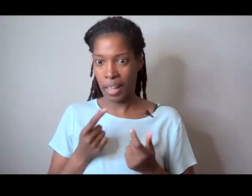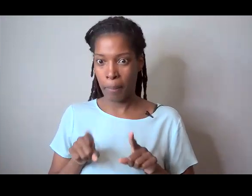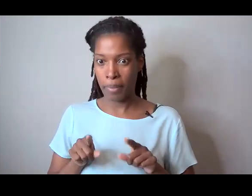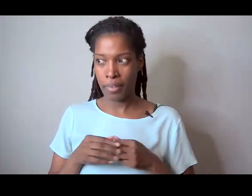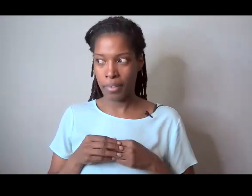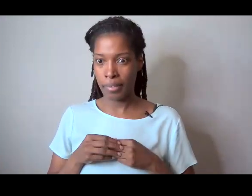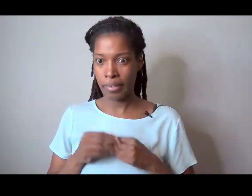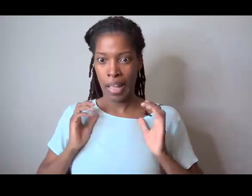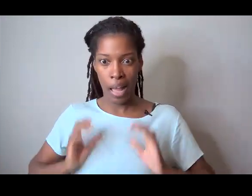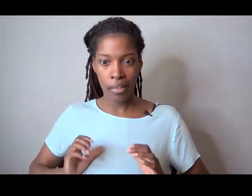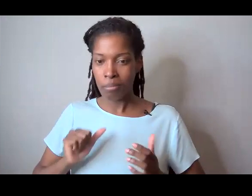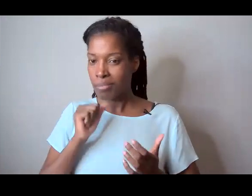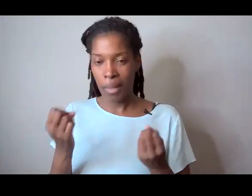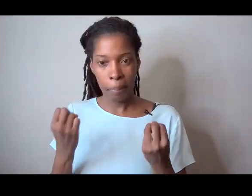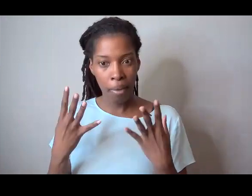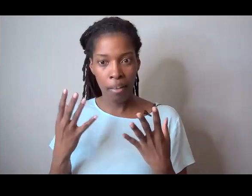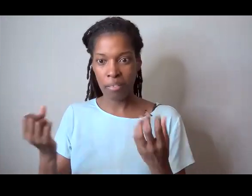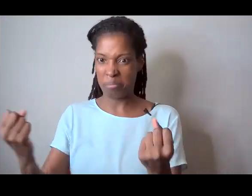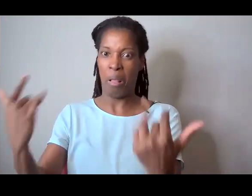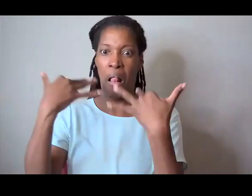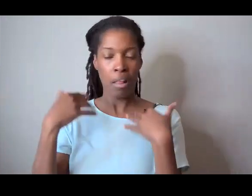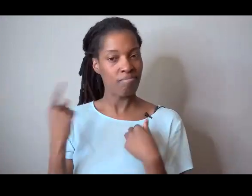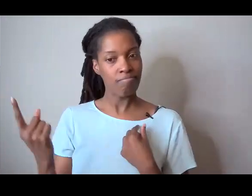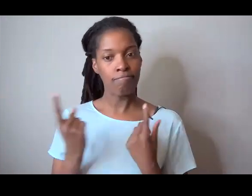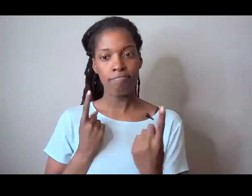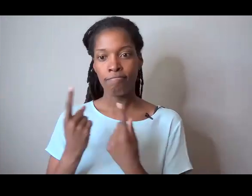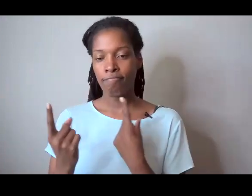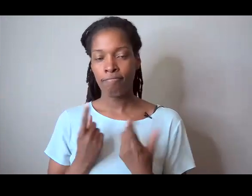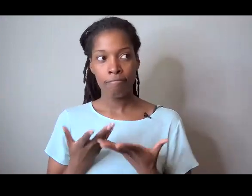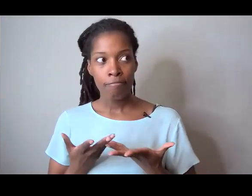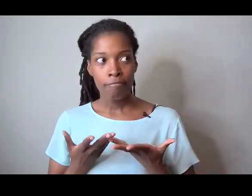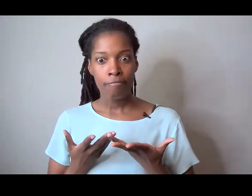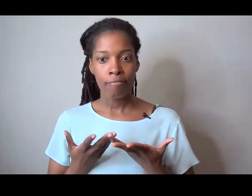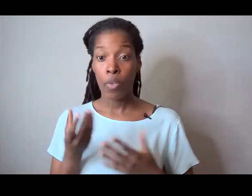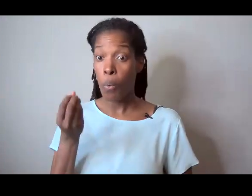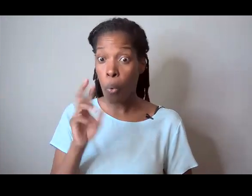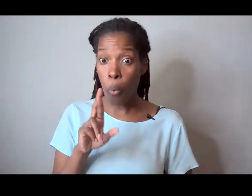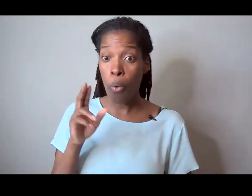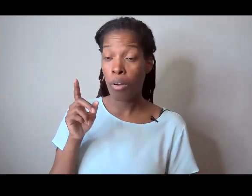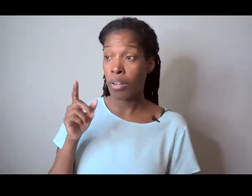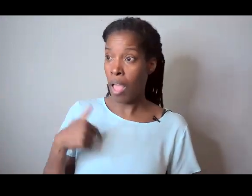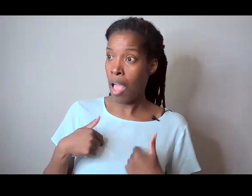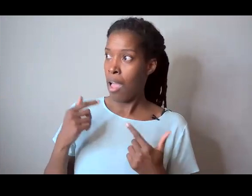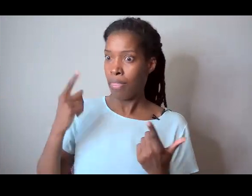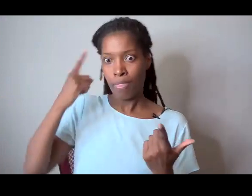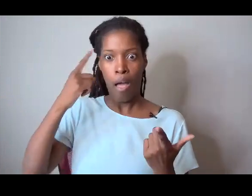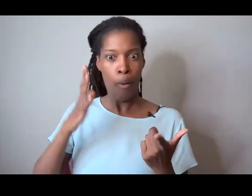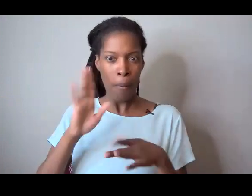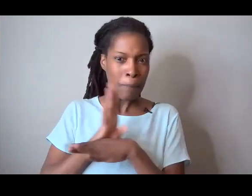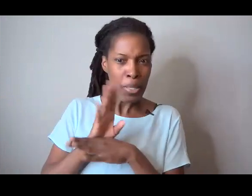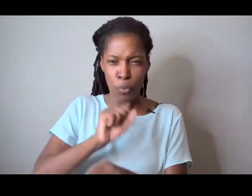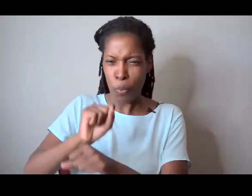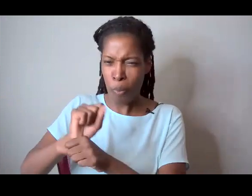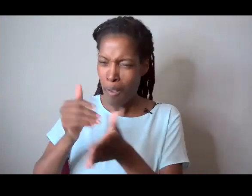customers as quickly as I expected. Or they're not giving me as much work as I expected or